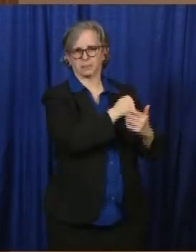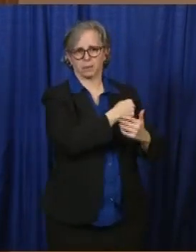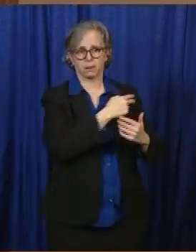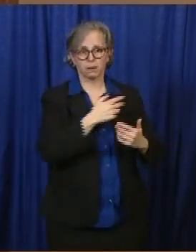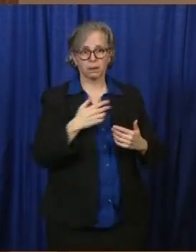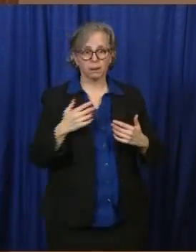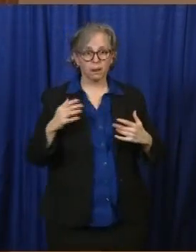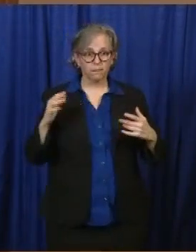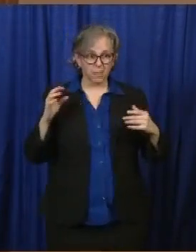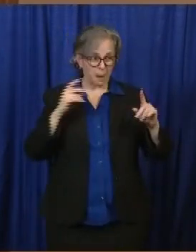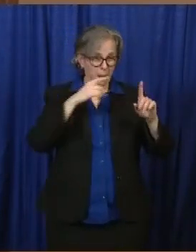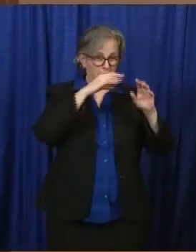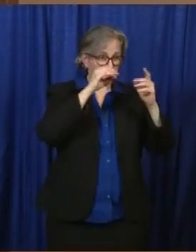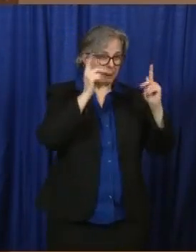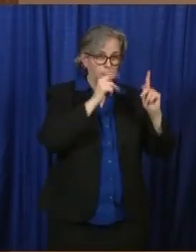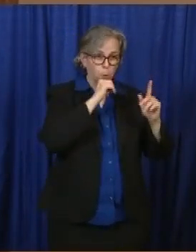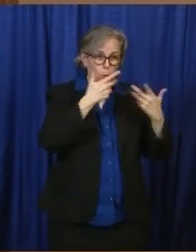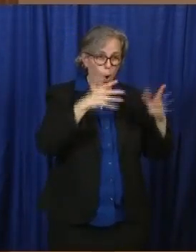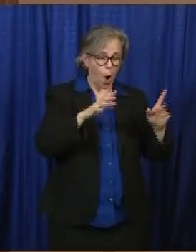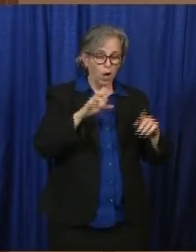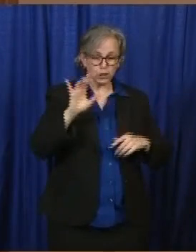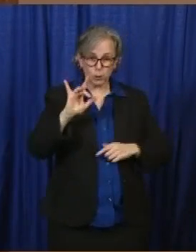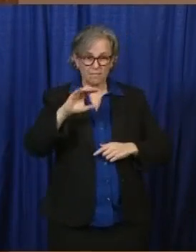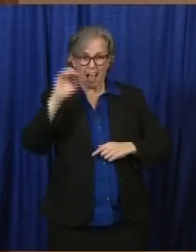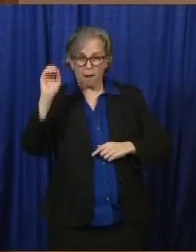FOLKS WHO ARE MORE LIKELY TO BE